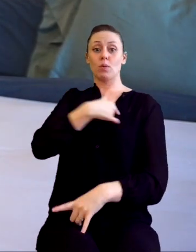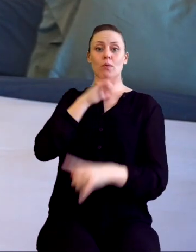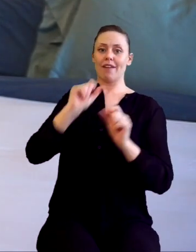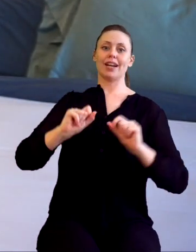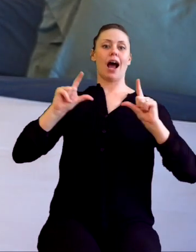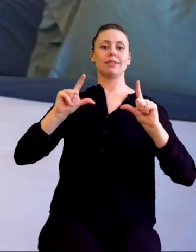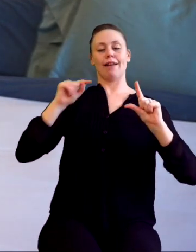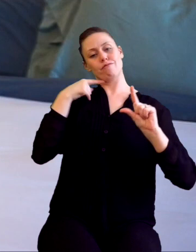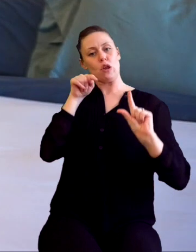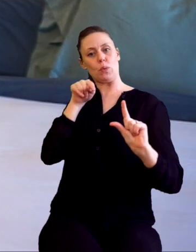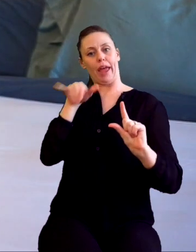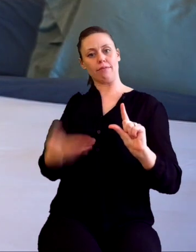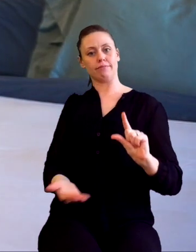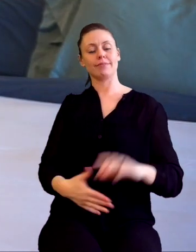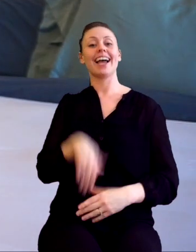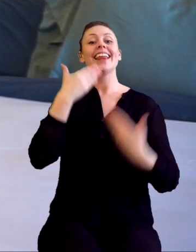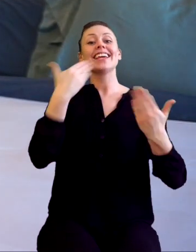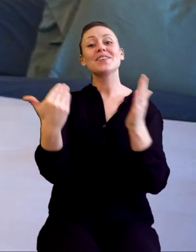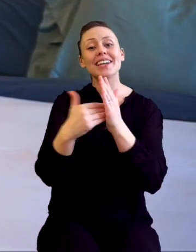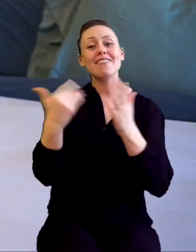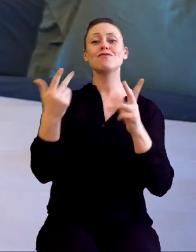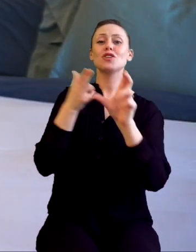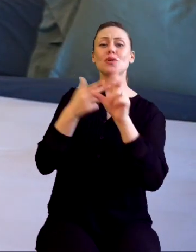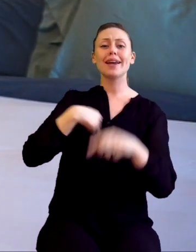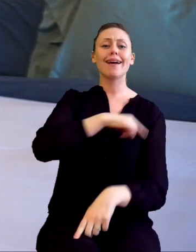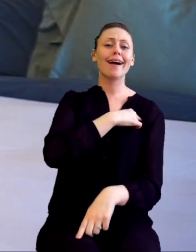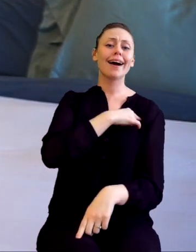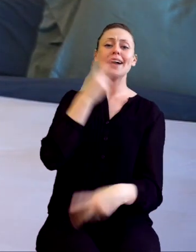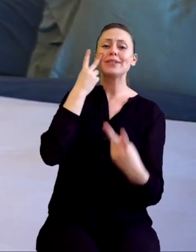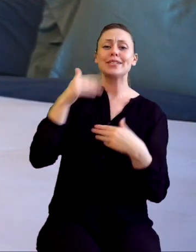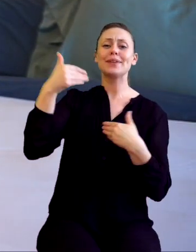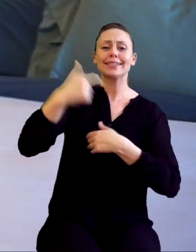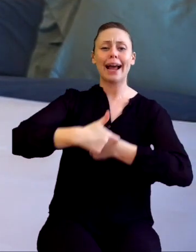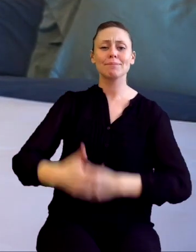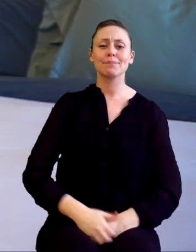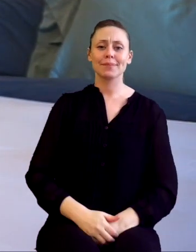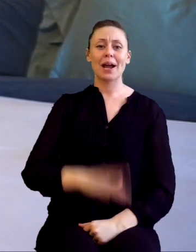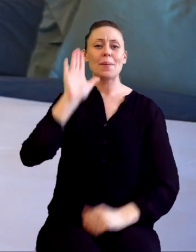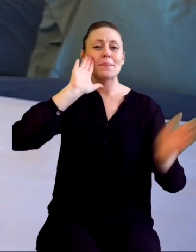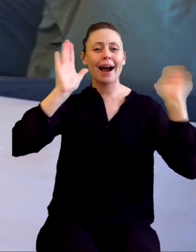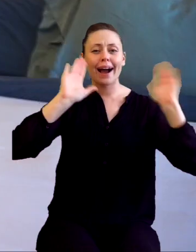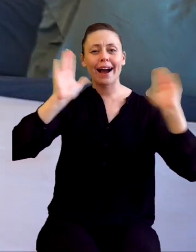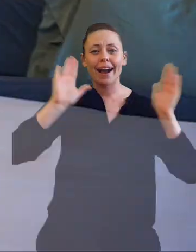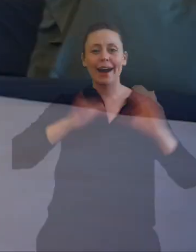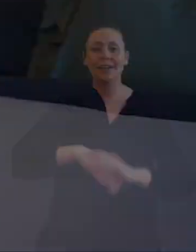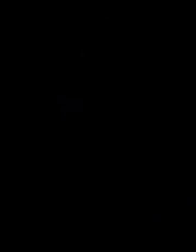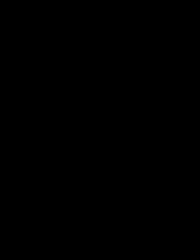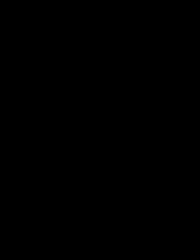for you. Thank you again for joining us and we will see you next time, bye.